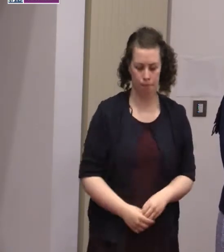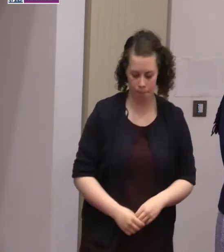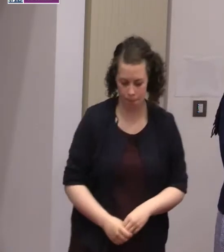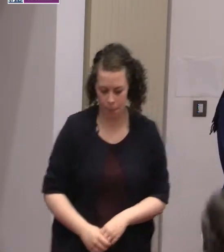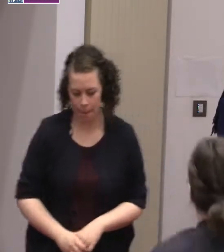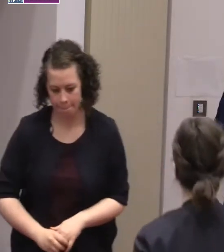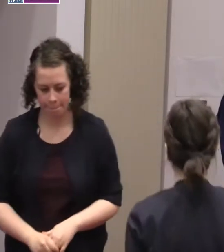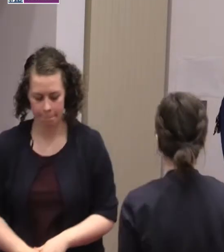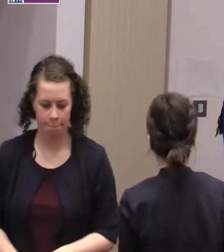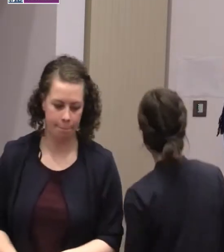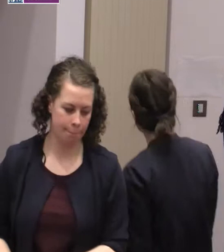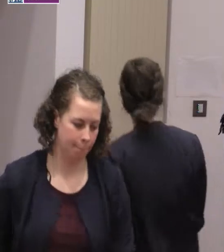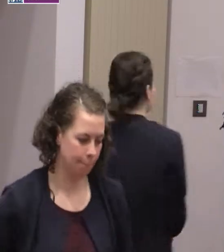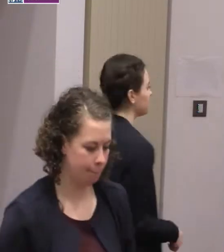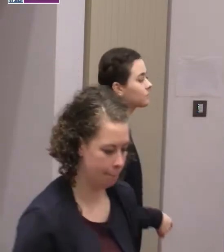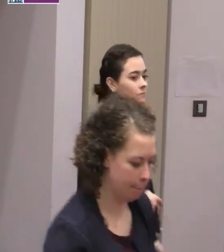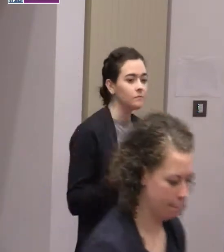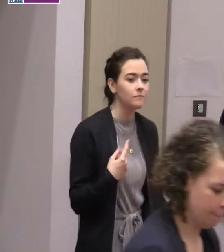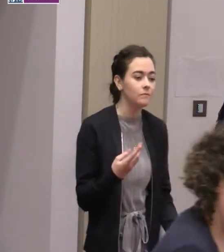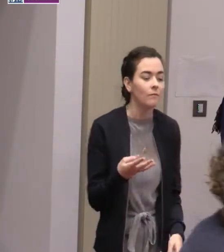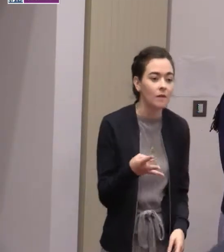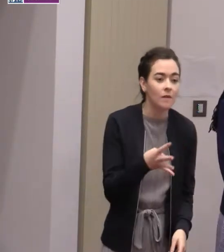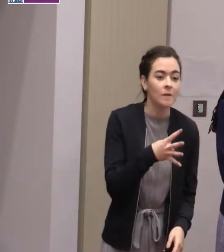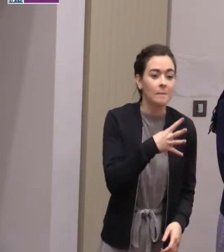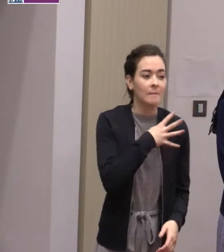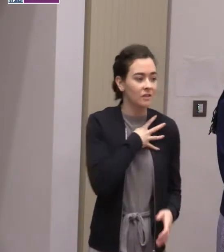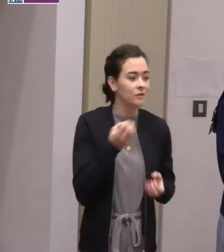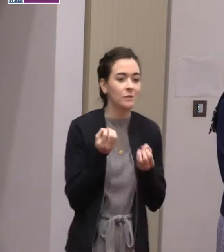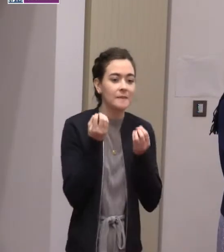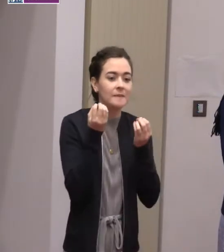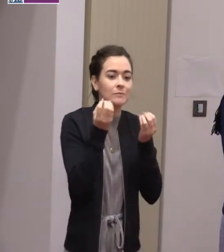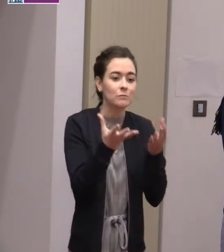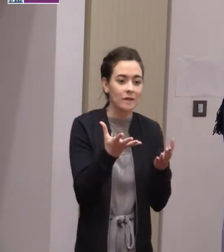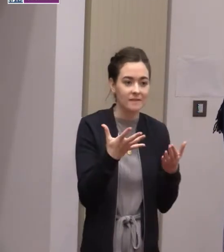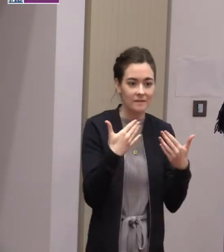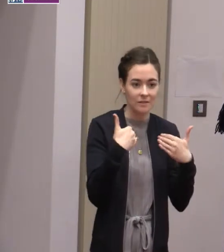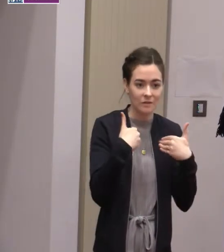The committee also expressed concern about the absence of community support services